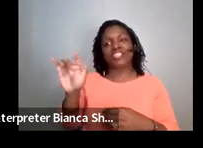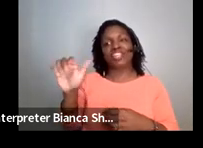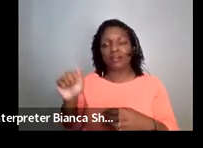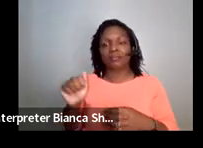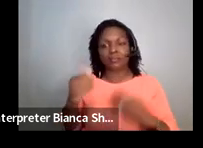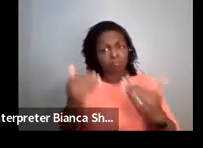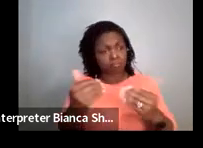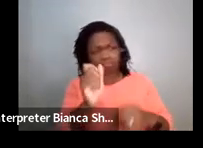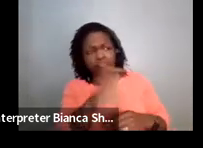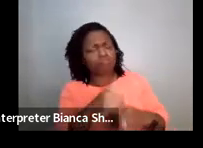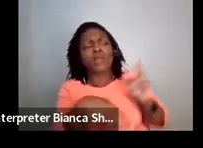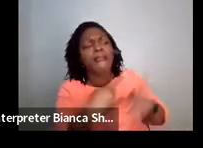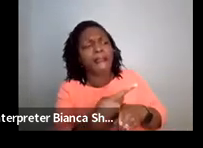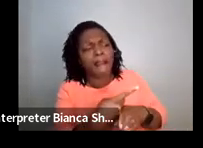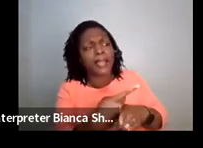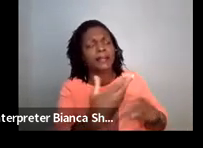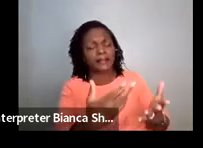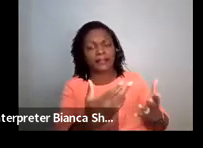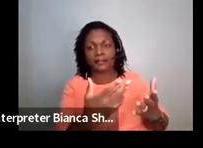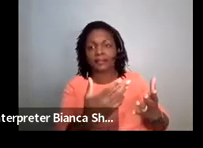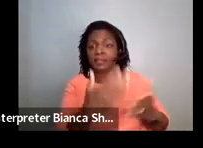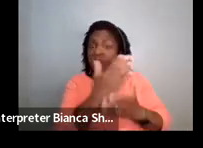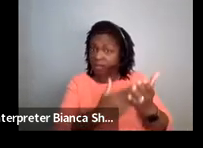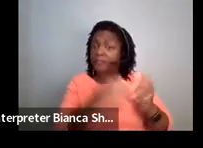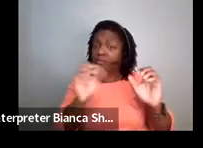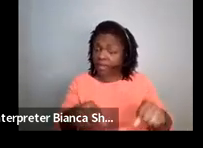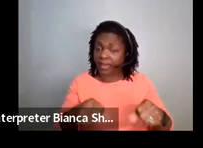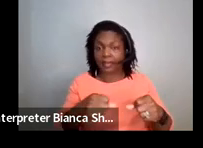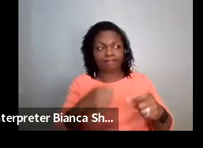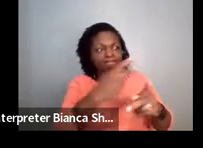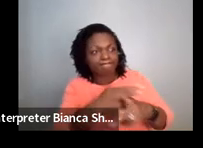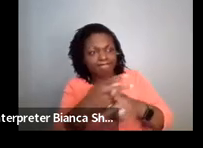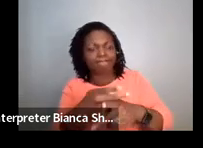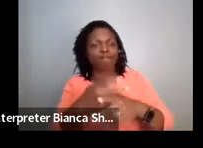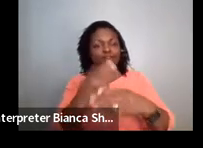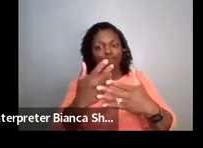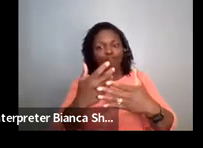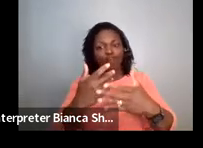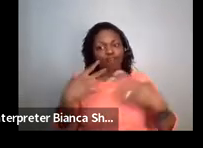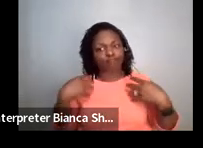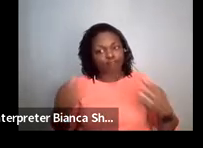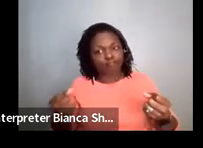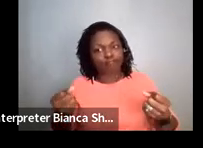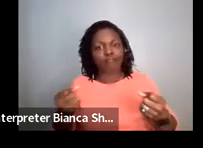But with treatment that can get better. But true dimensions really don't reverse in time.